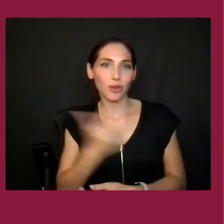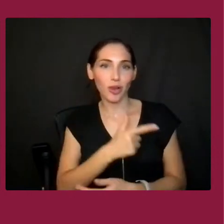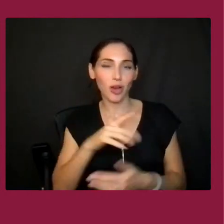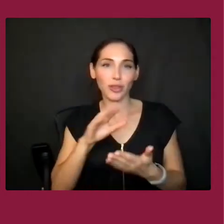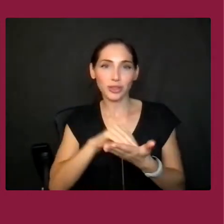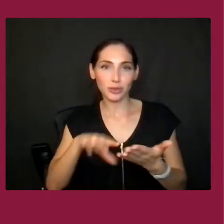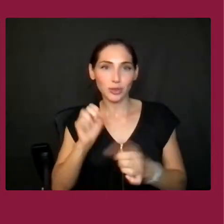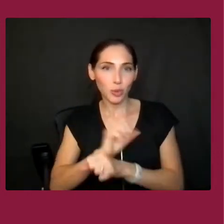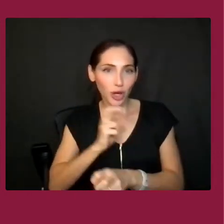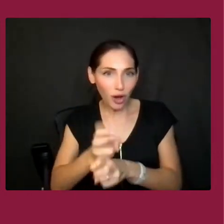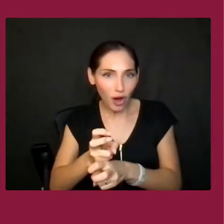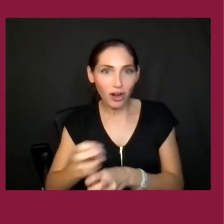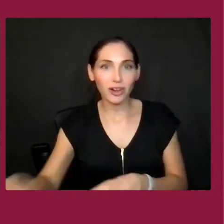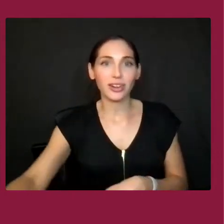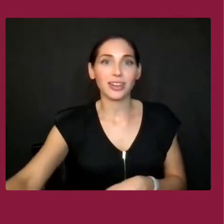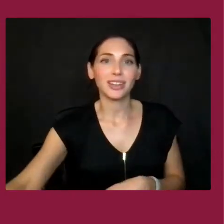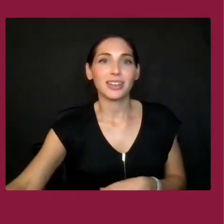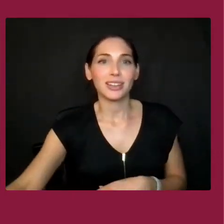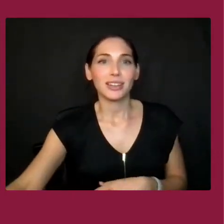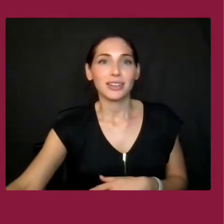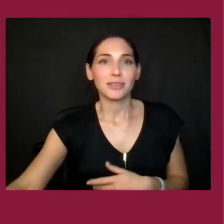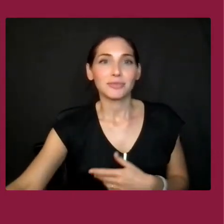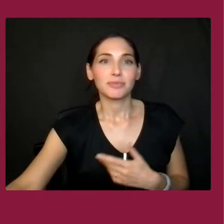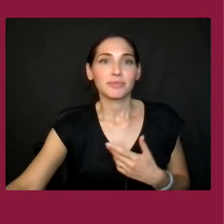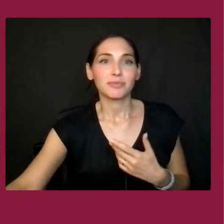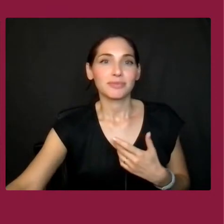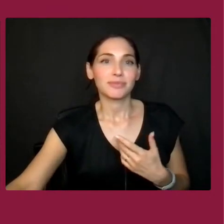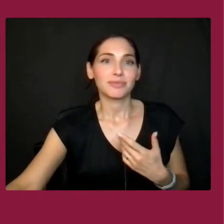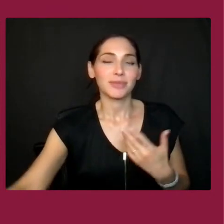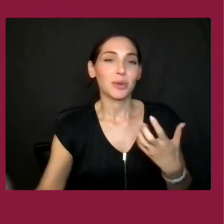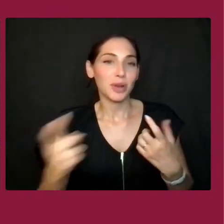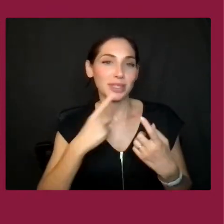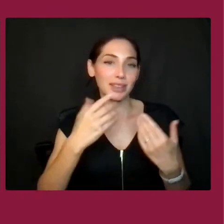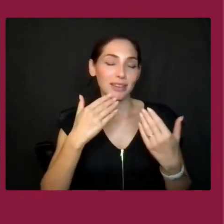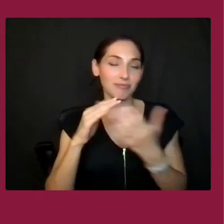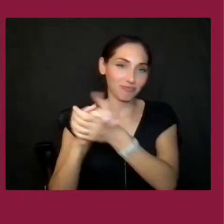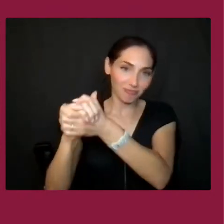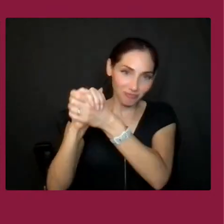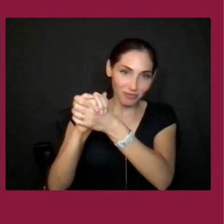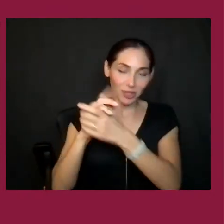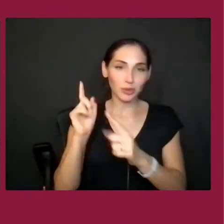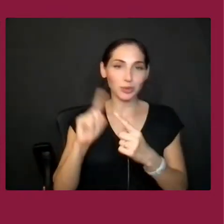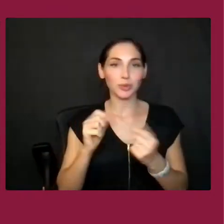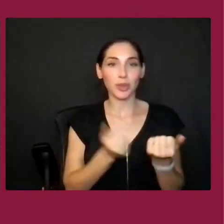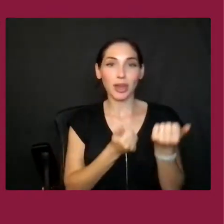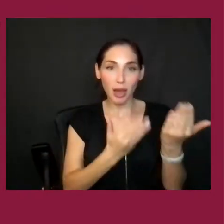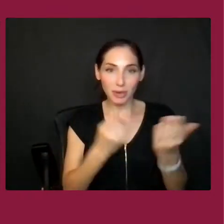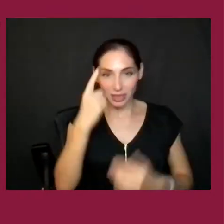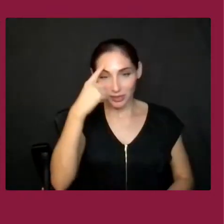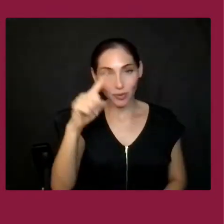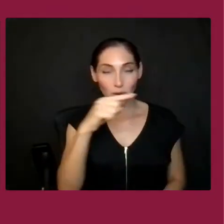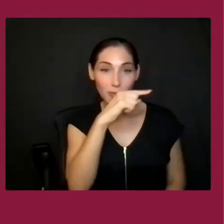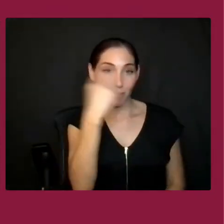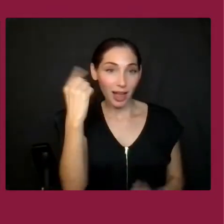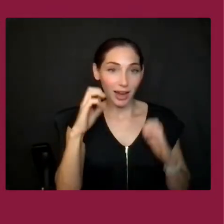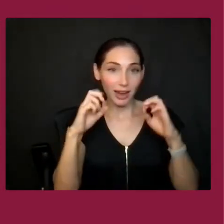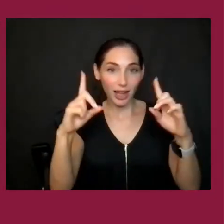I'd also like to extend my congratulations to the nominees for the Black Educator Excellence Awards.